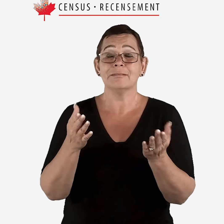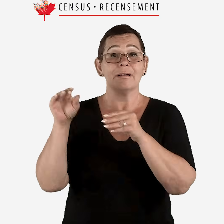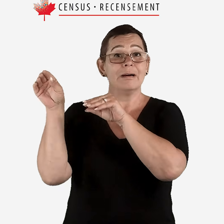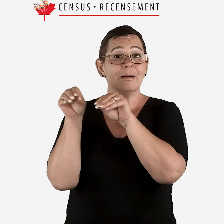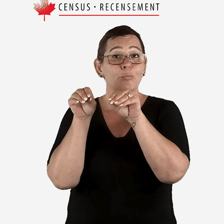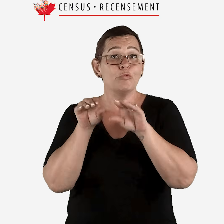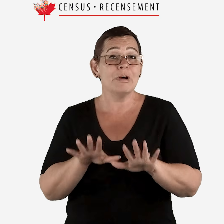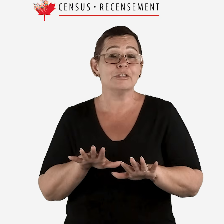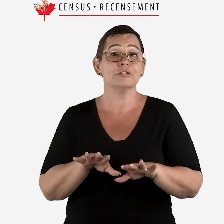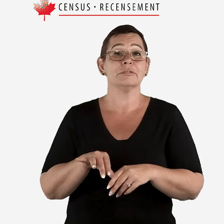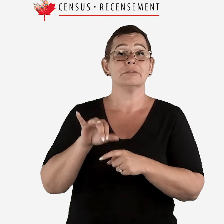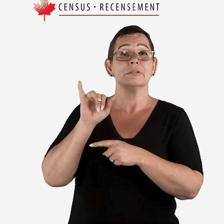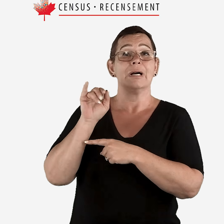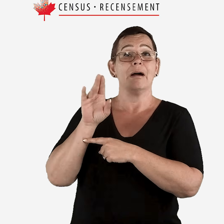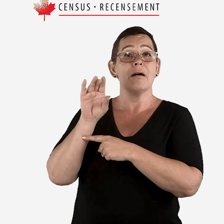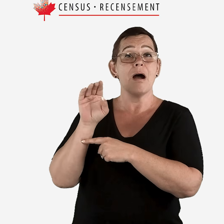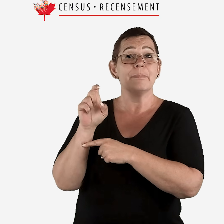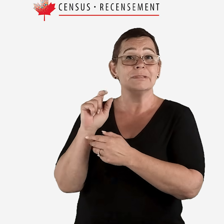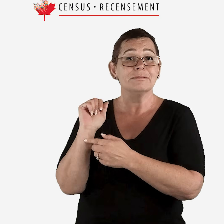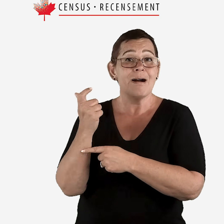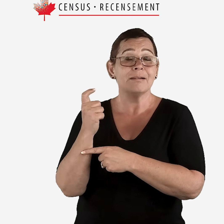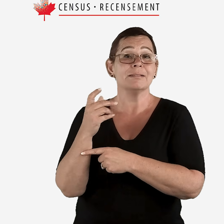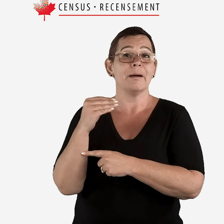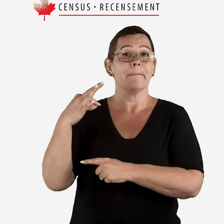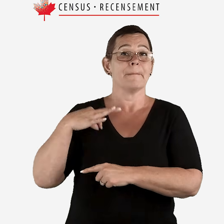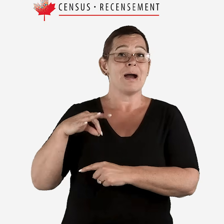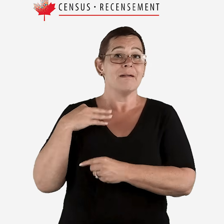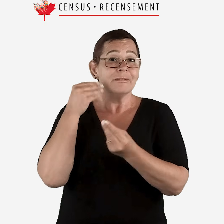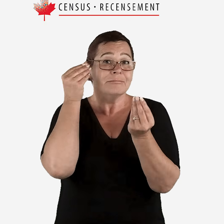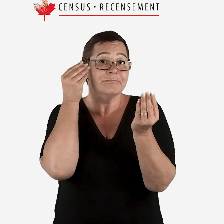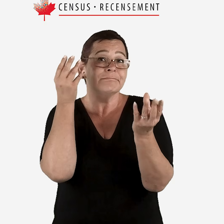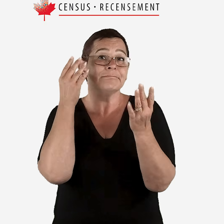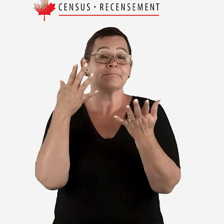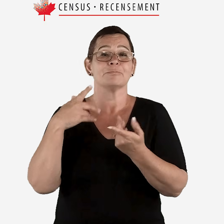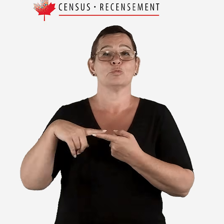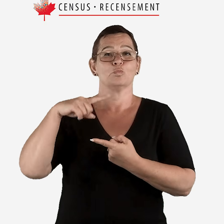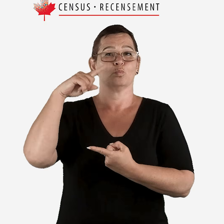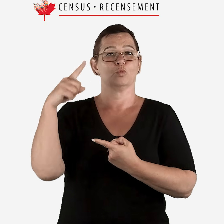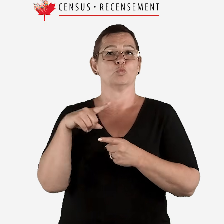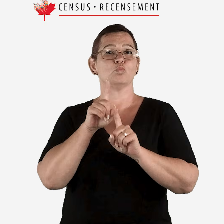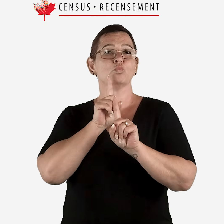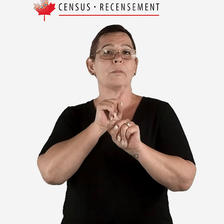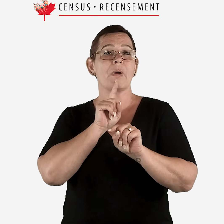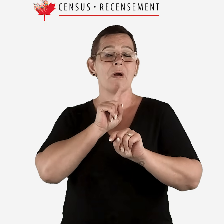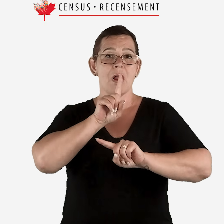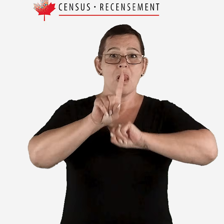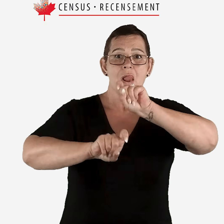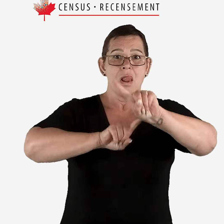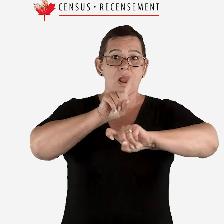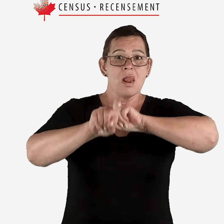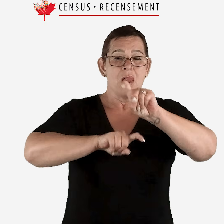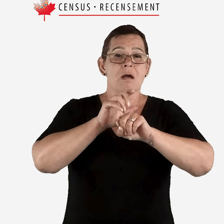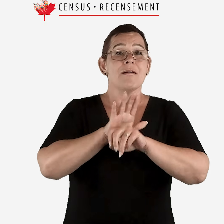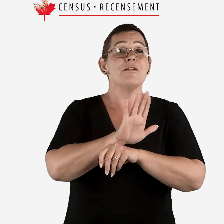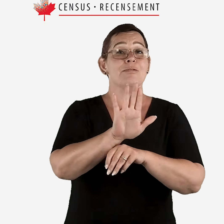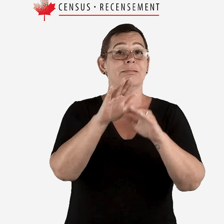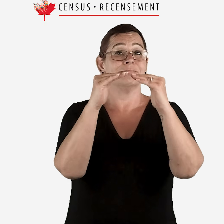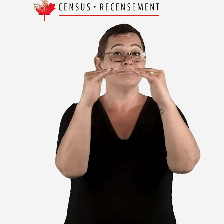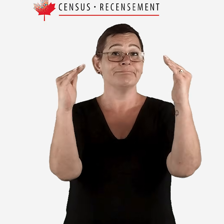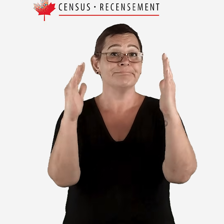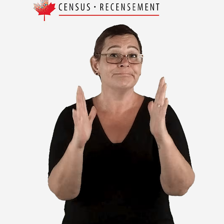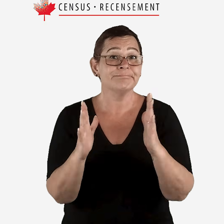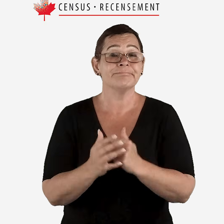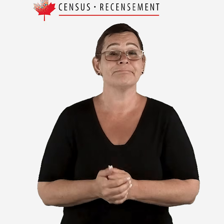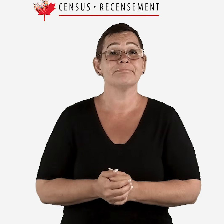such as immigration, income tax and benefits data, to reduce the response burden placed on households.